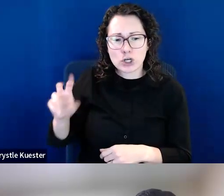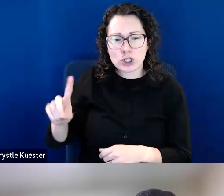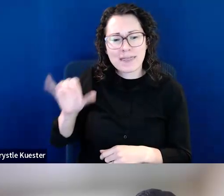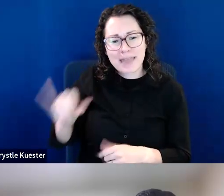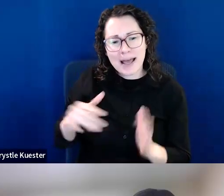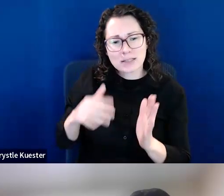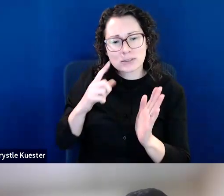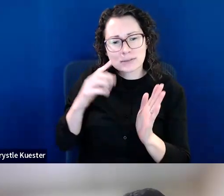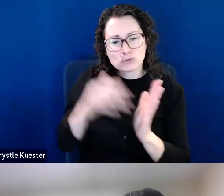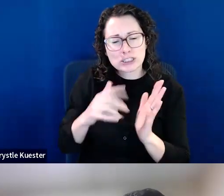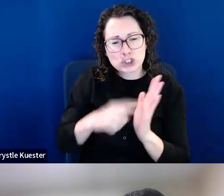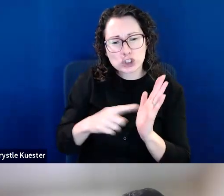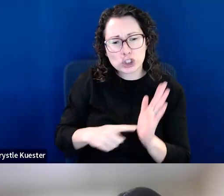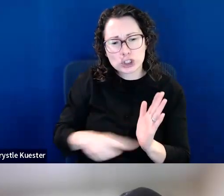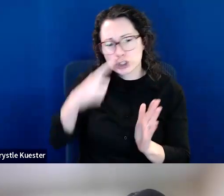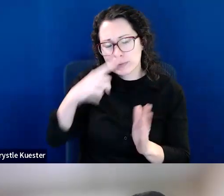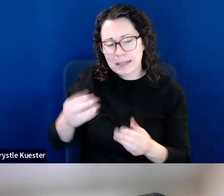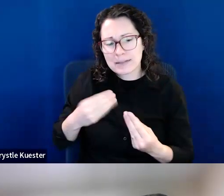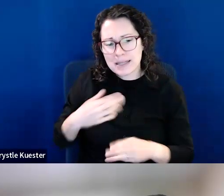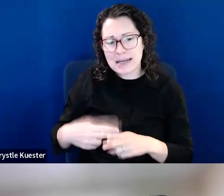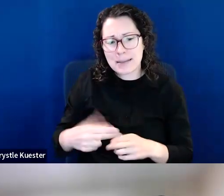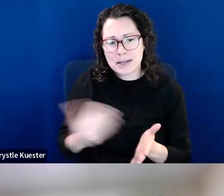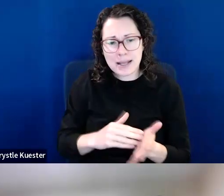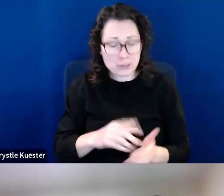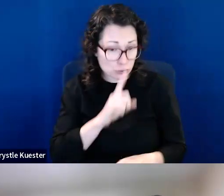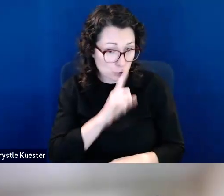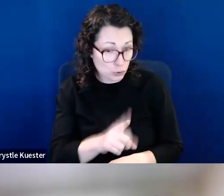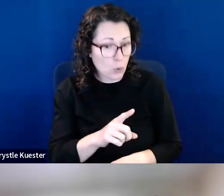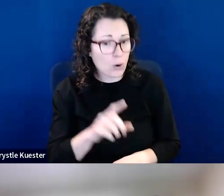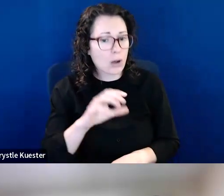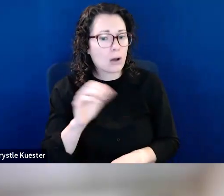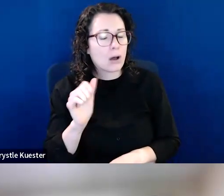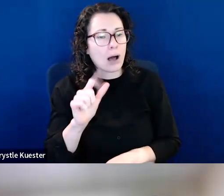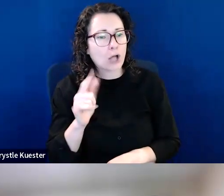If you don't mind, can I get that name again, please? Sure. Uh, it is the Alterum Healthcare